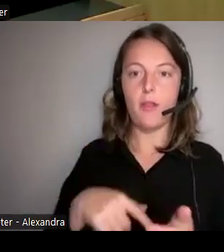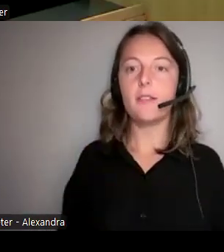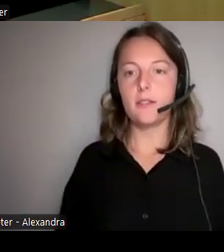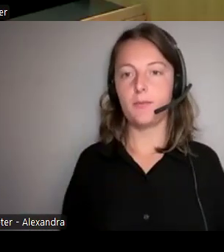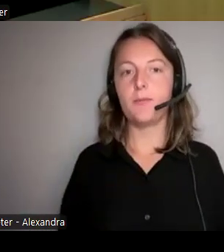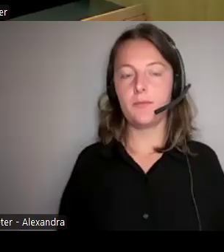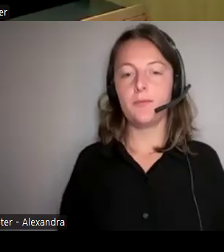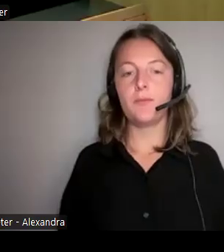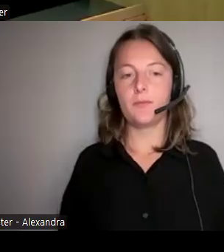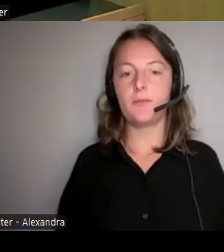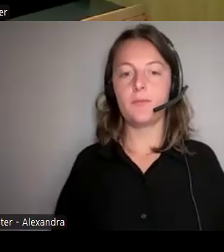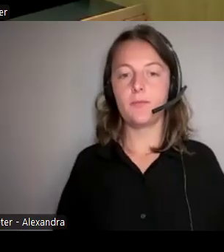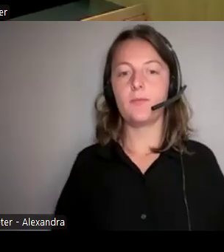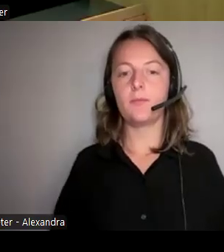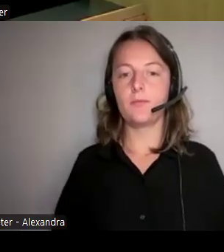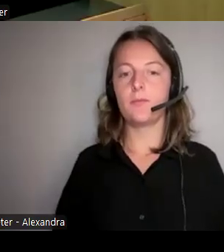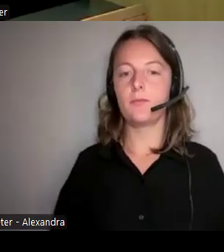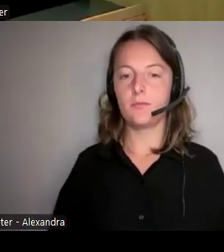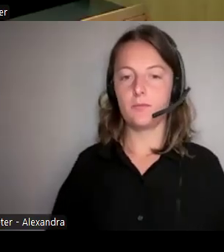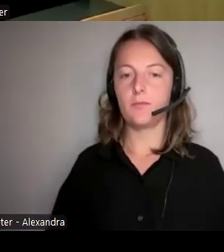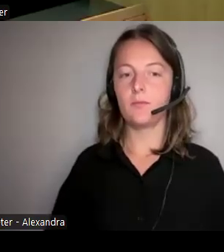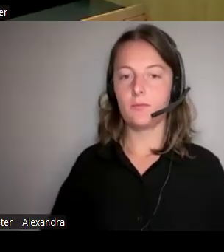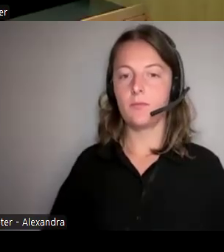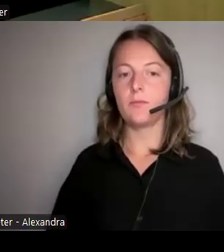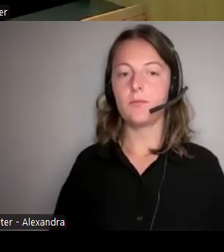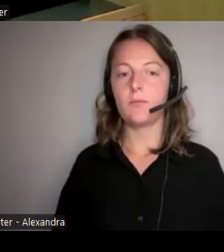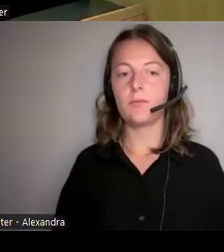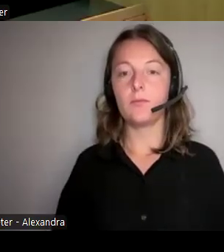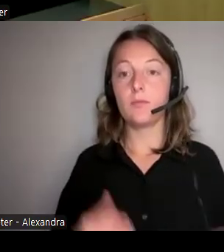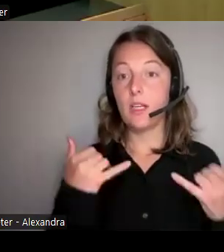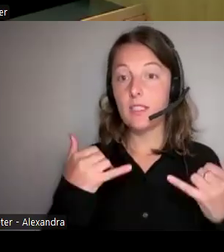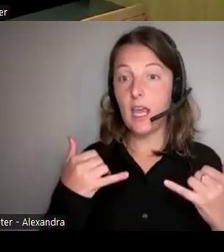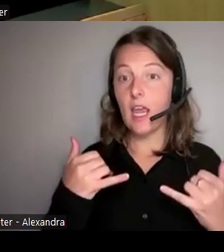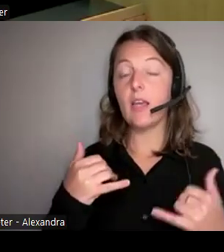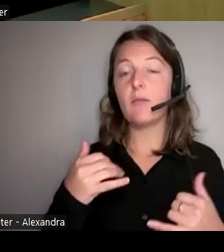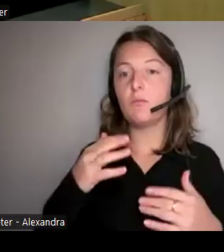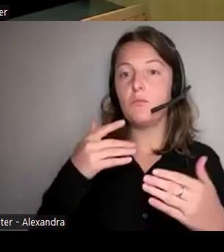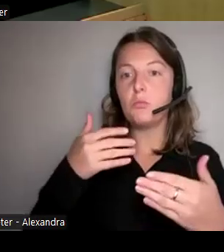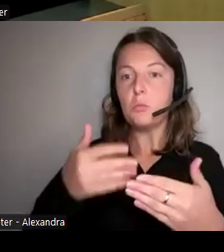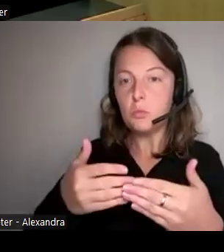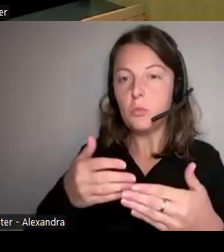and and at the end near the end of the talk you'll see a QR code I think that'll take you to